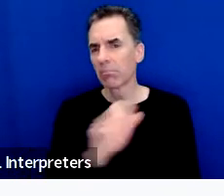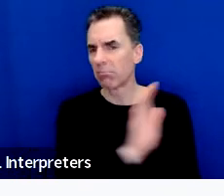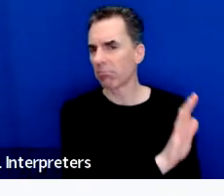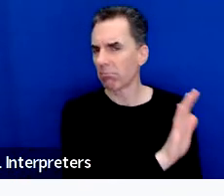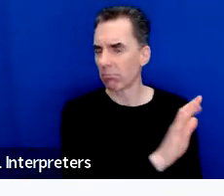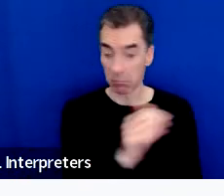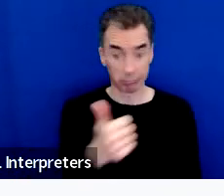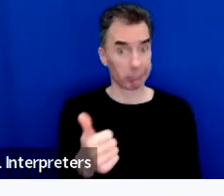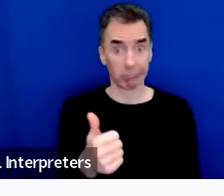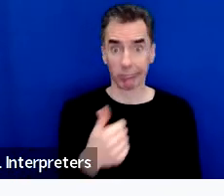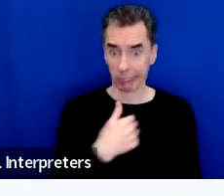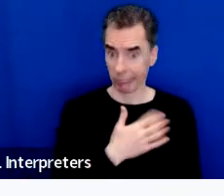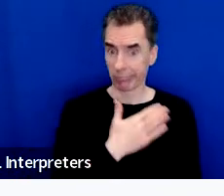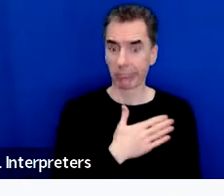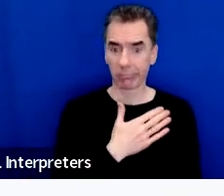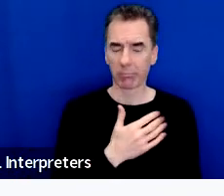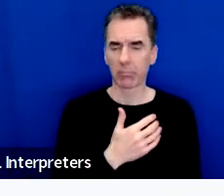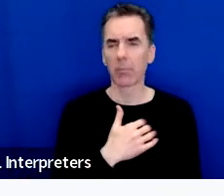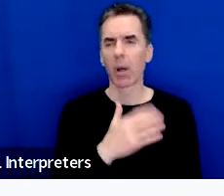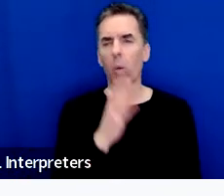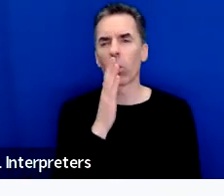And I'll show I'll show a live guide in just a few minutes.